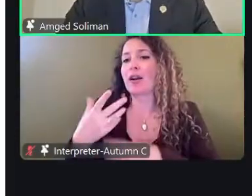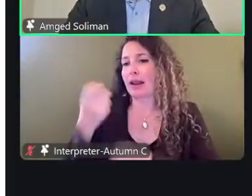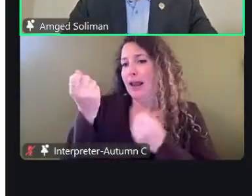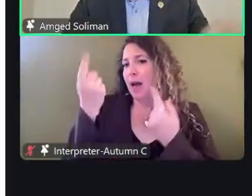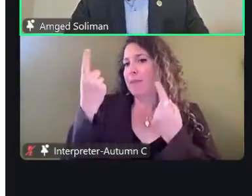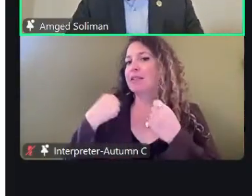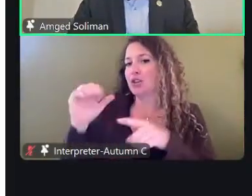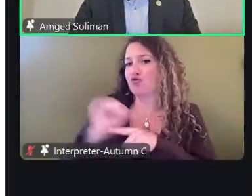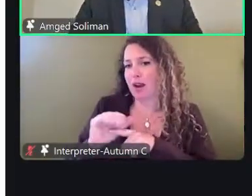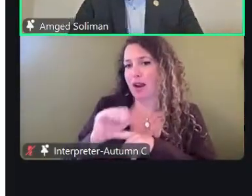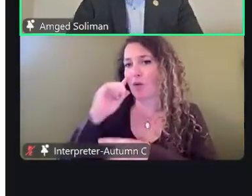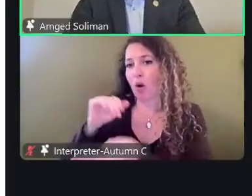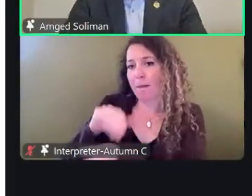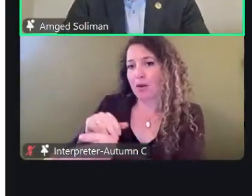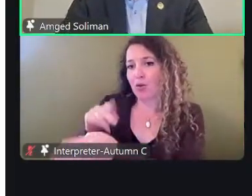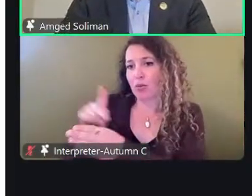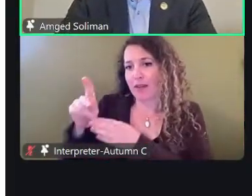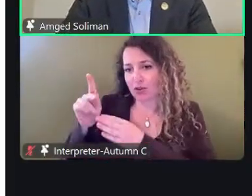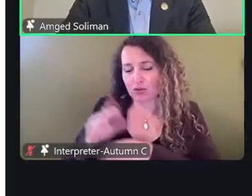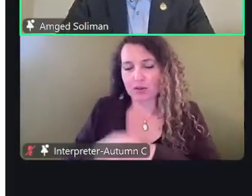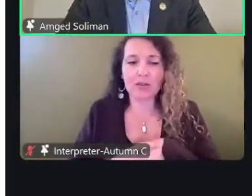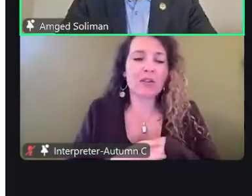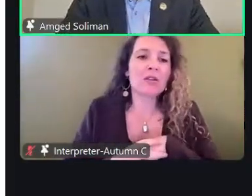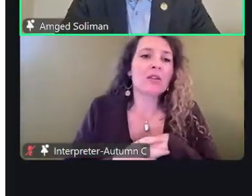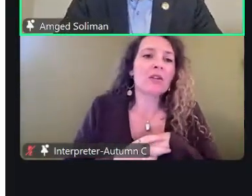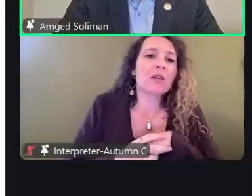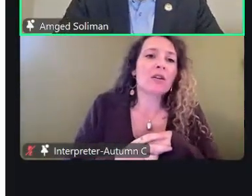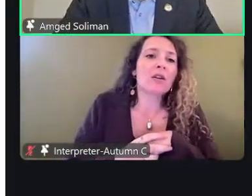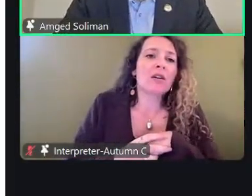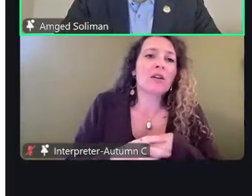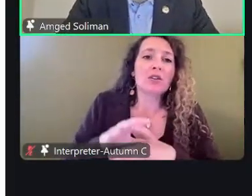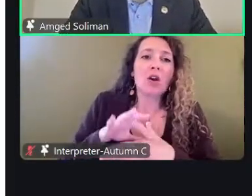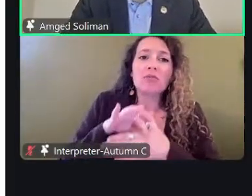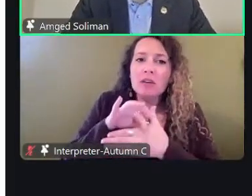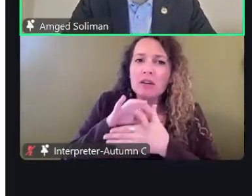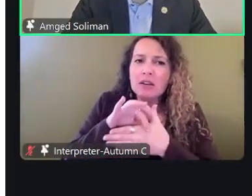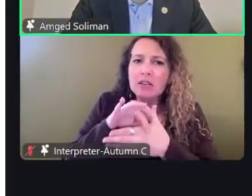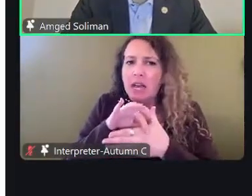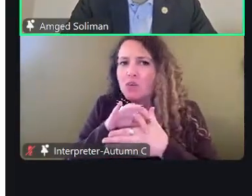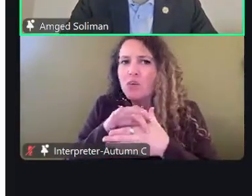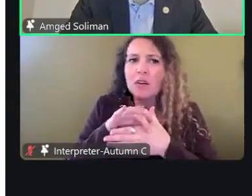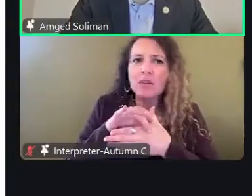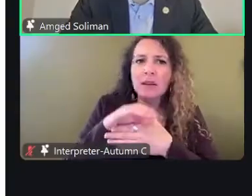Uh the first is a contextual and conceptual frameworks on disability. The second is